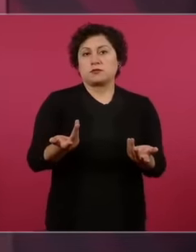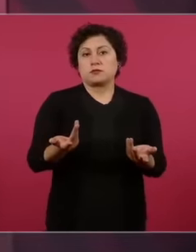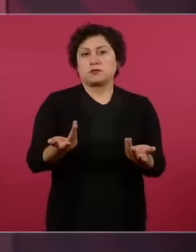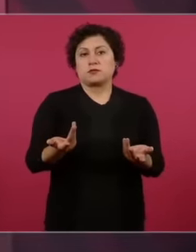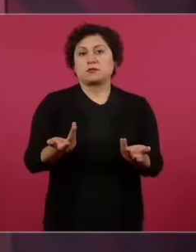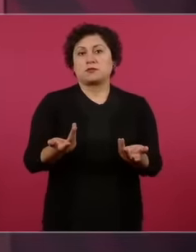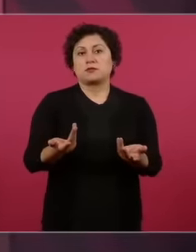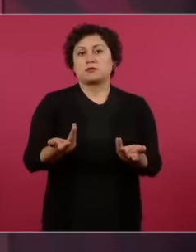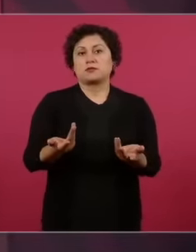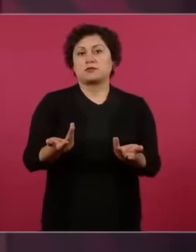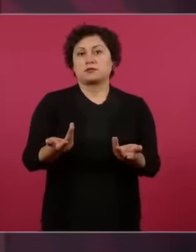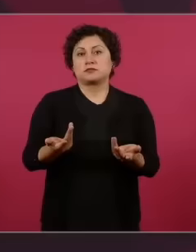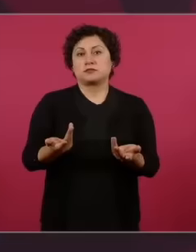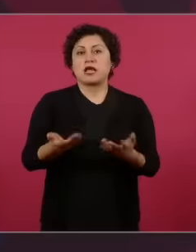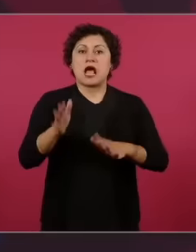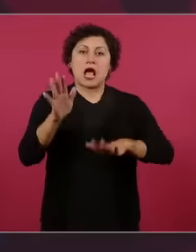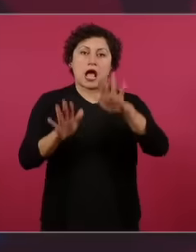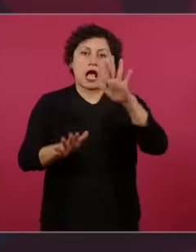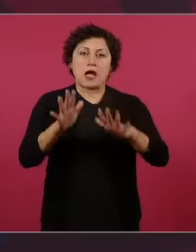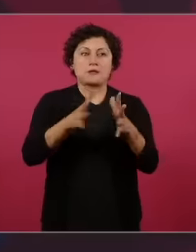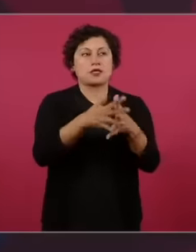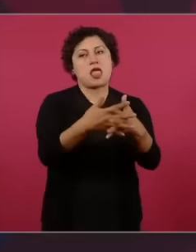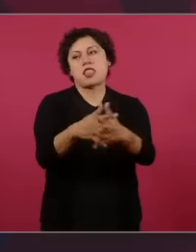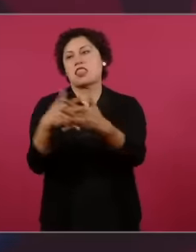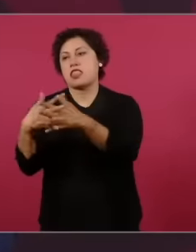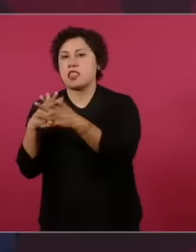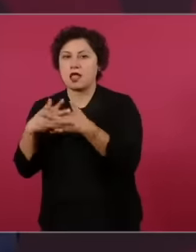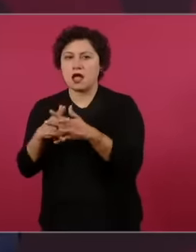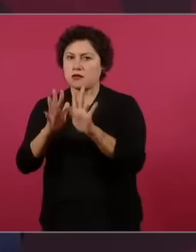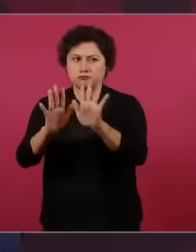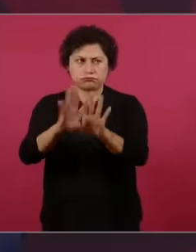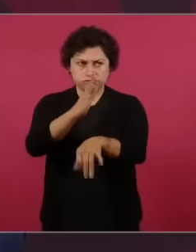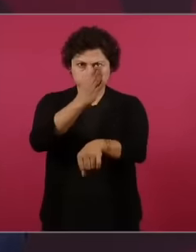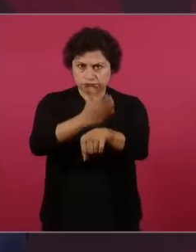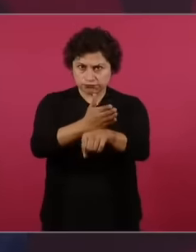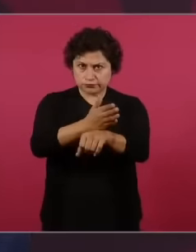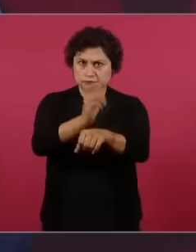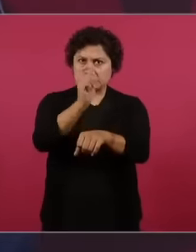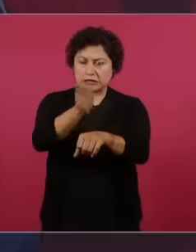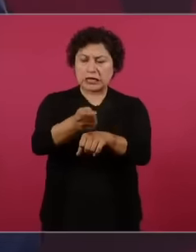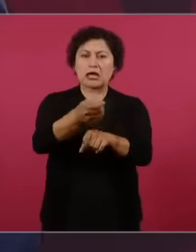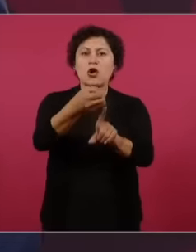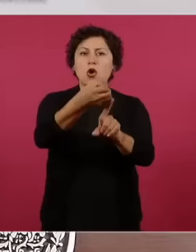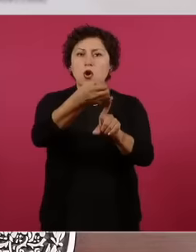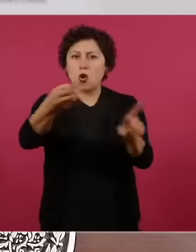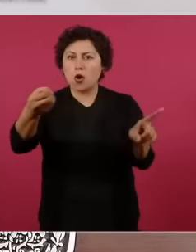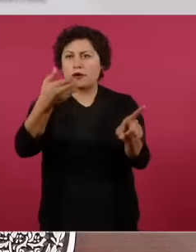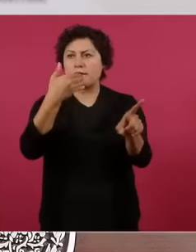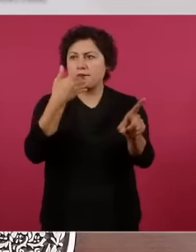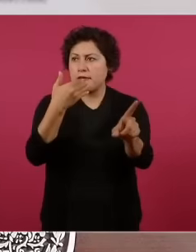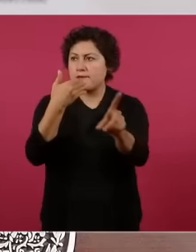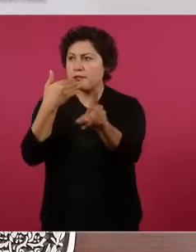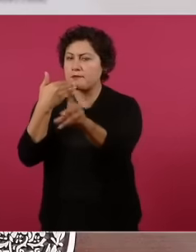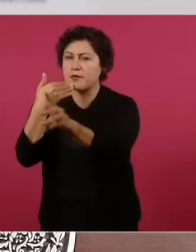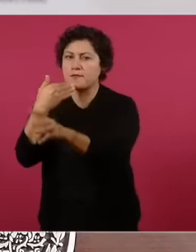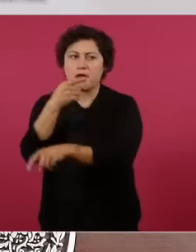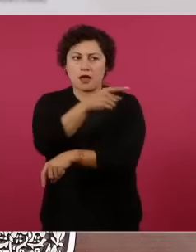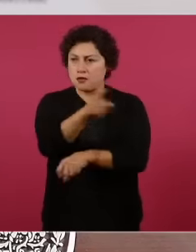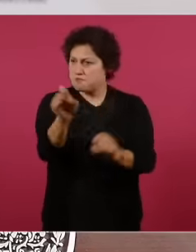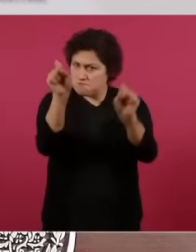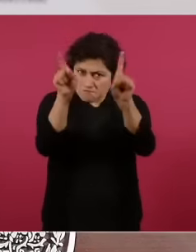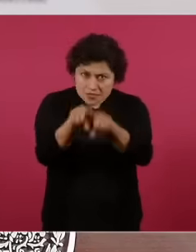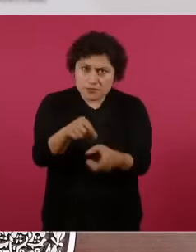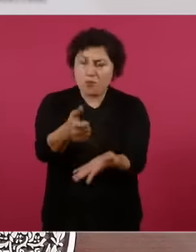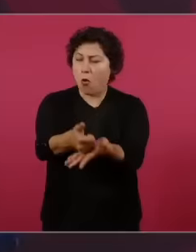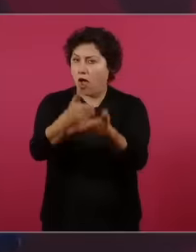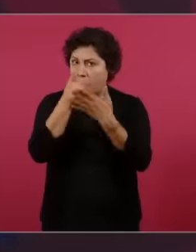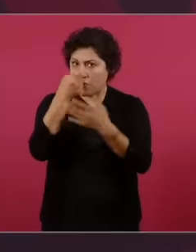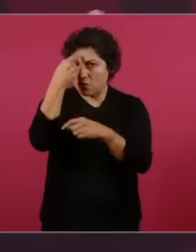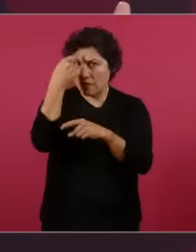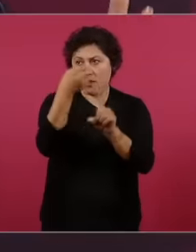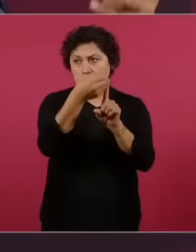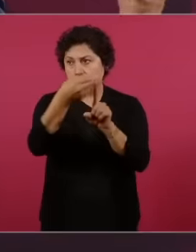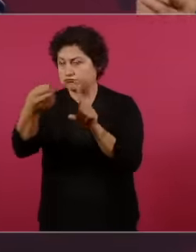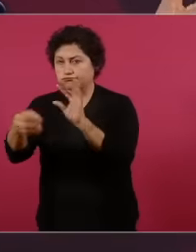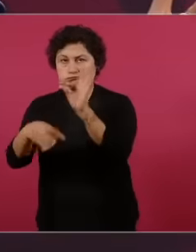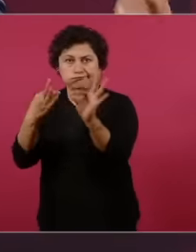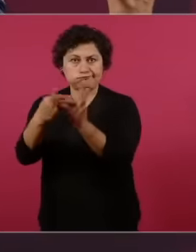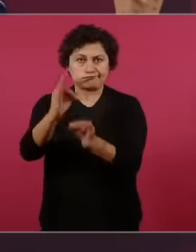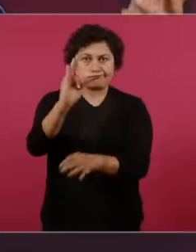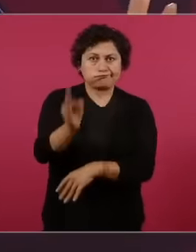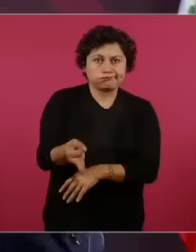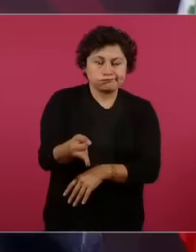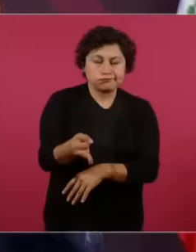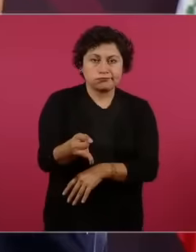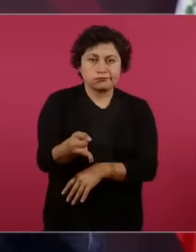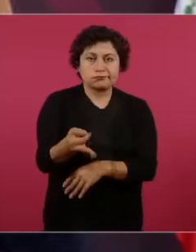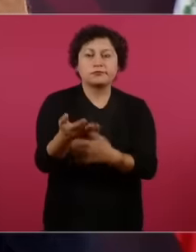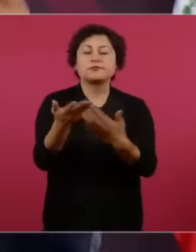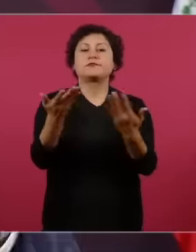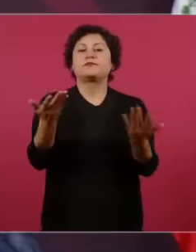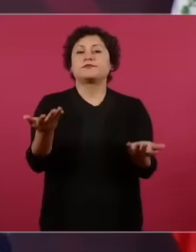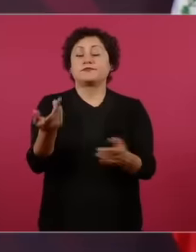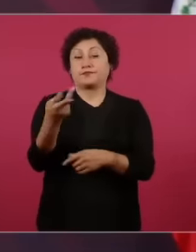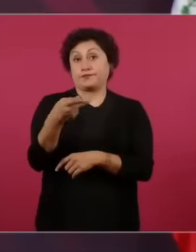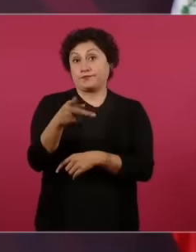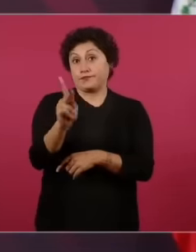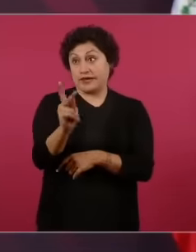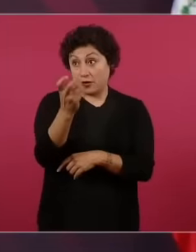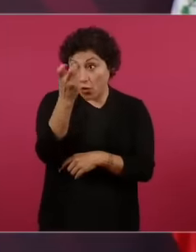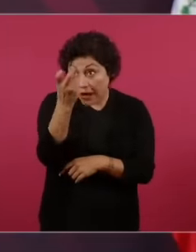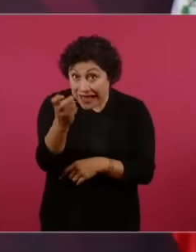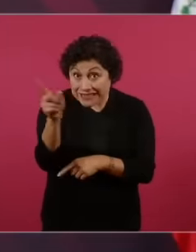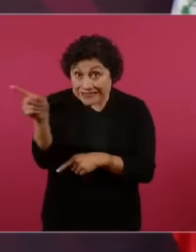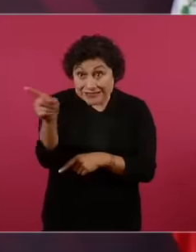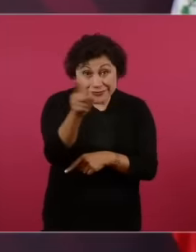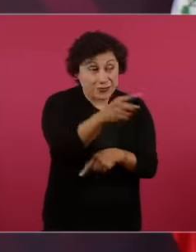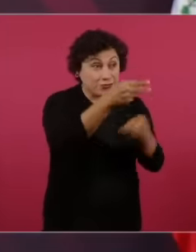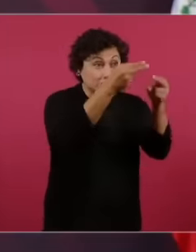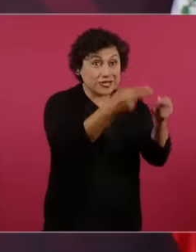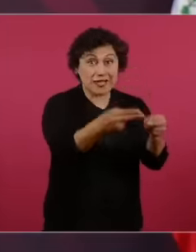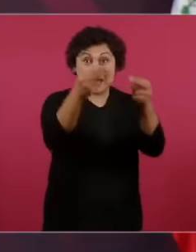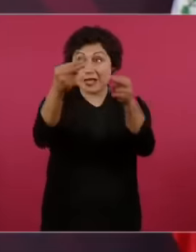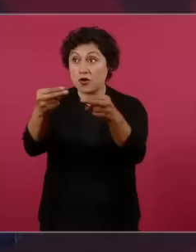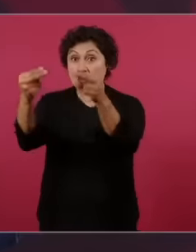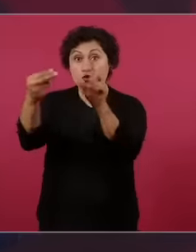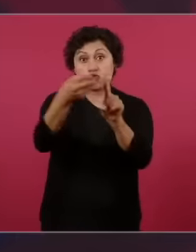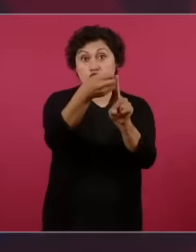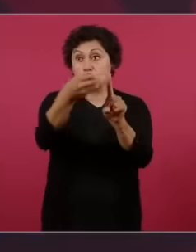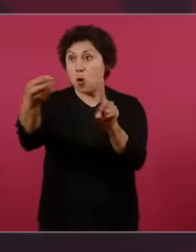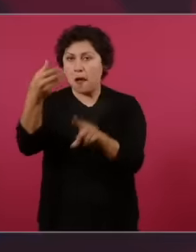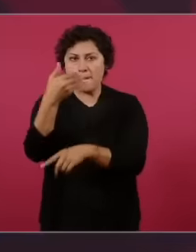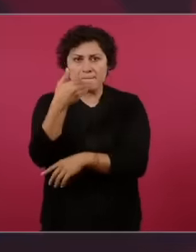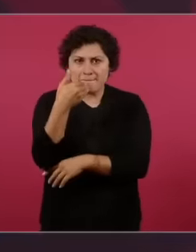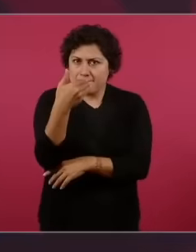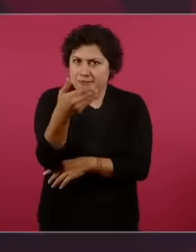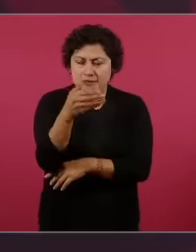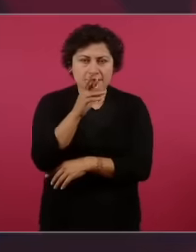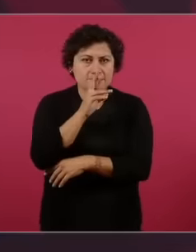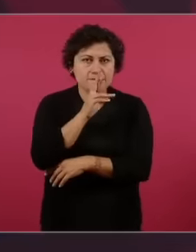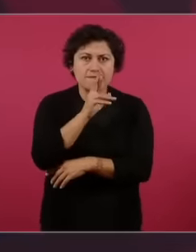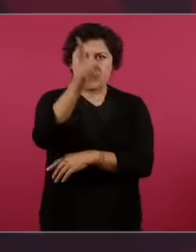order and they also help with that, but that is much better than them taking the path of